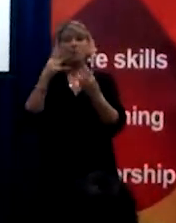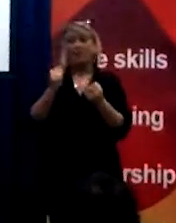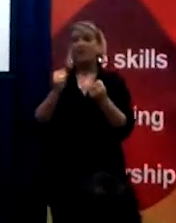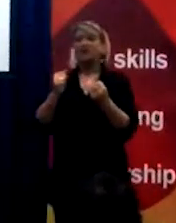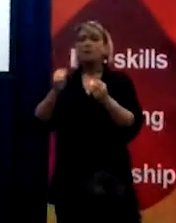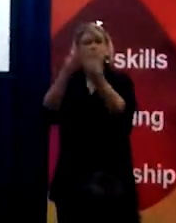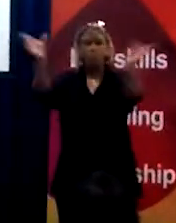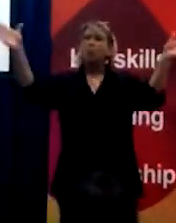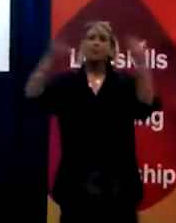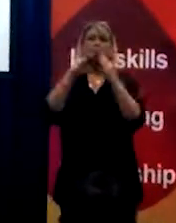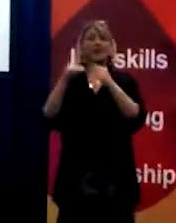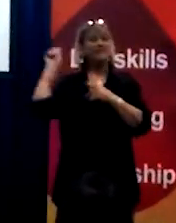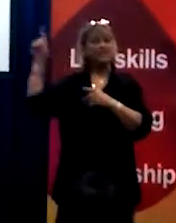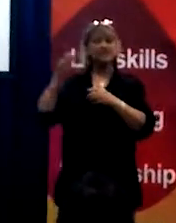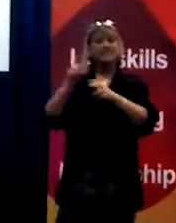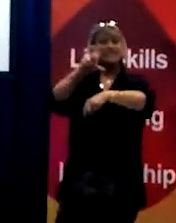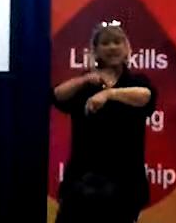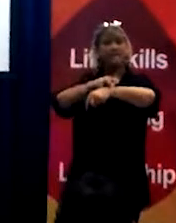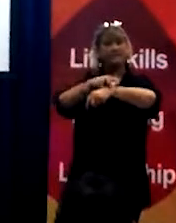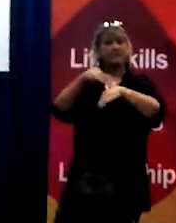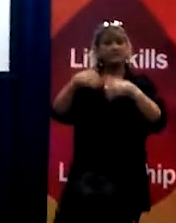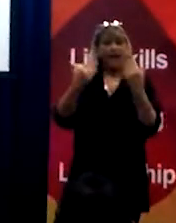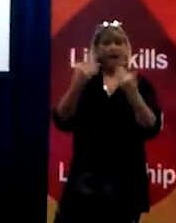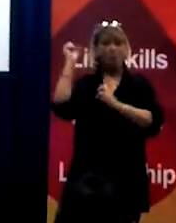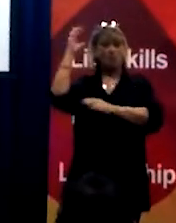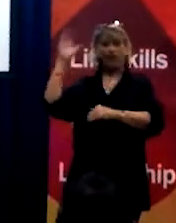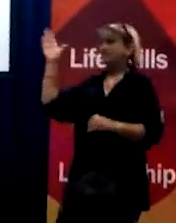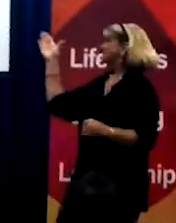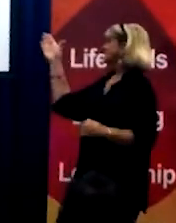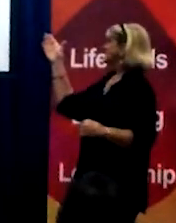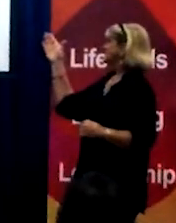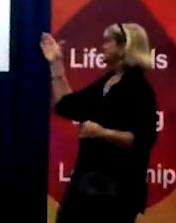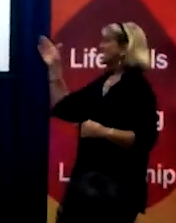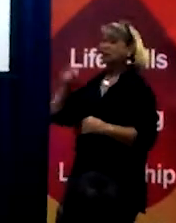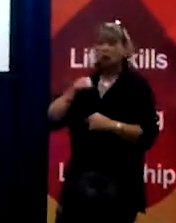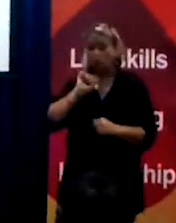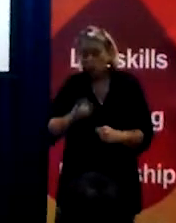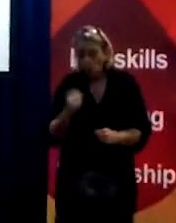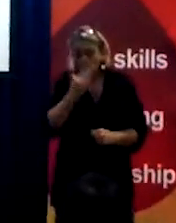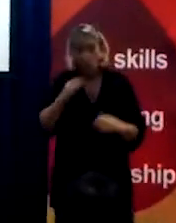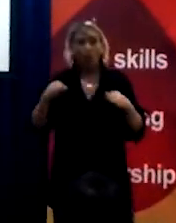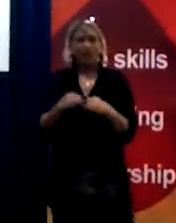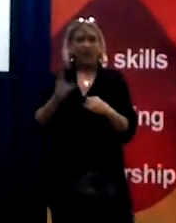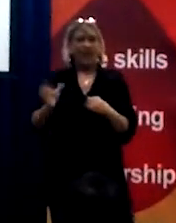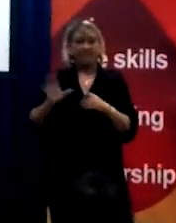It’s great for our kids to know that they are part of a much bigger community than just our school.